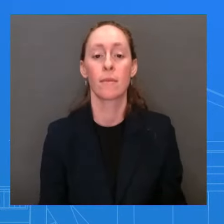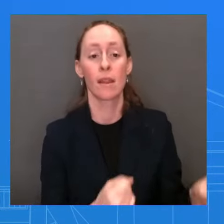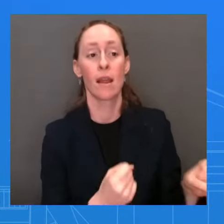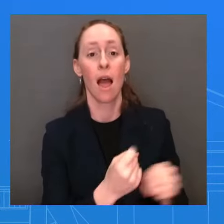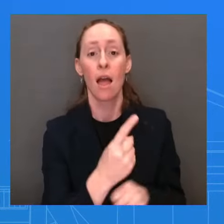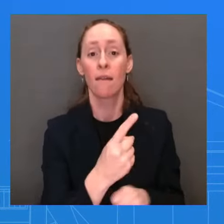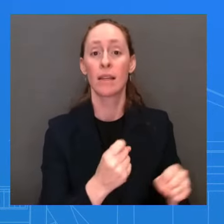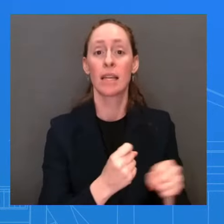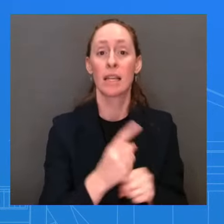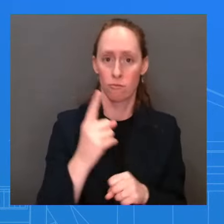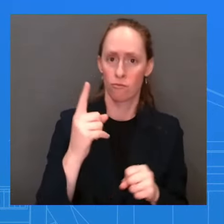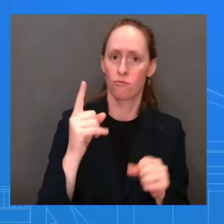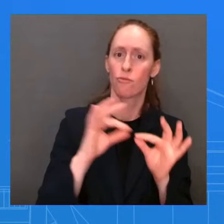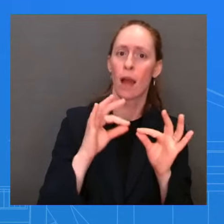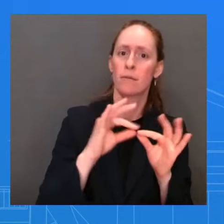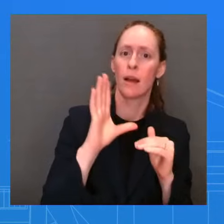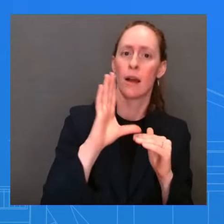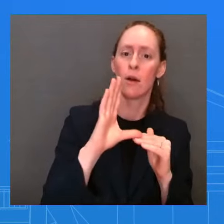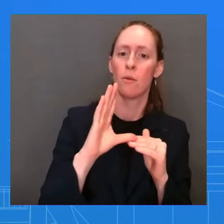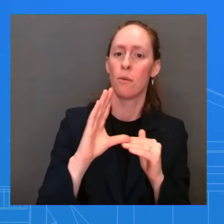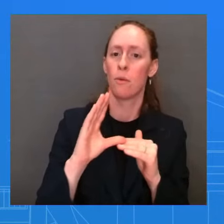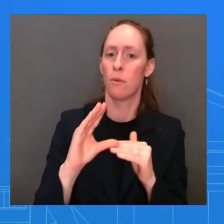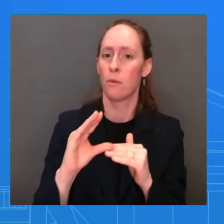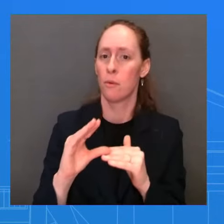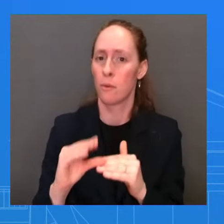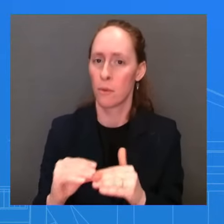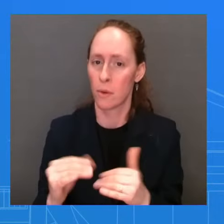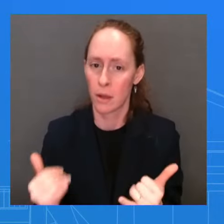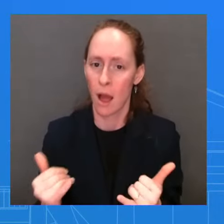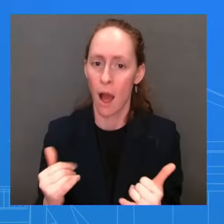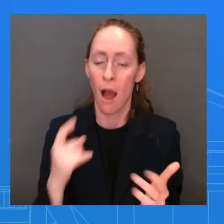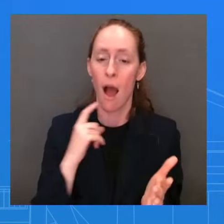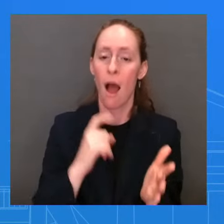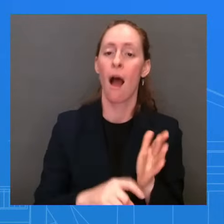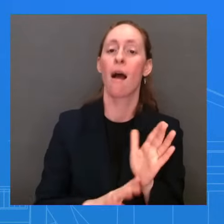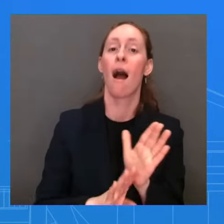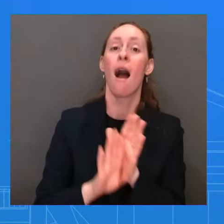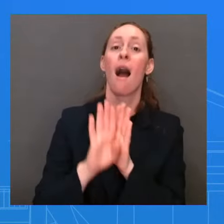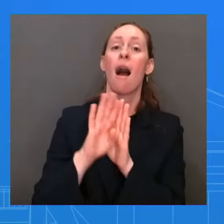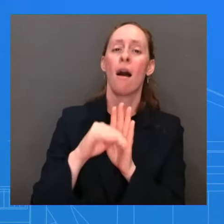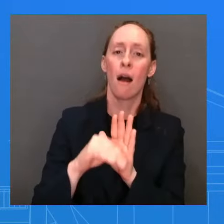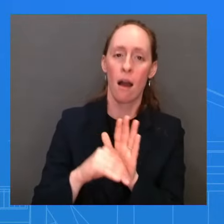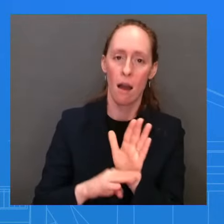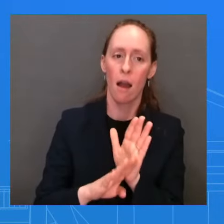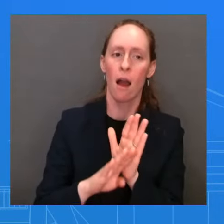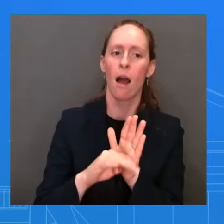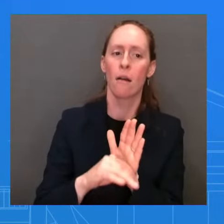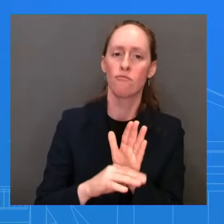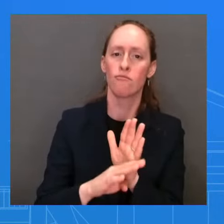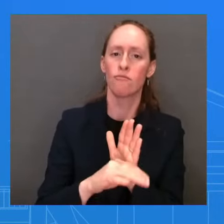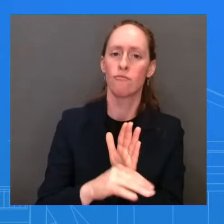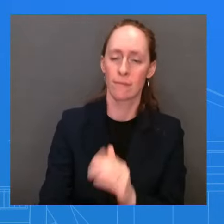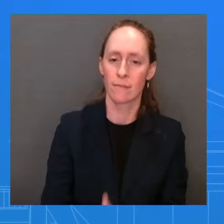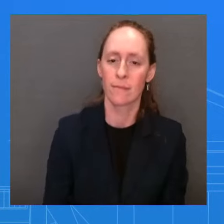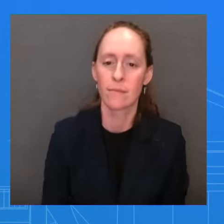that we have seen from the data that -- that has come out. Wages are higher than they were nine months ago, incomes are up,